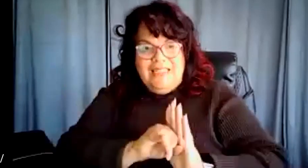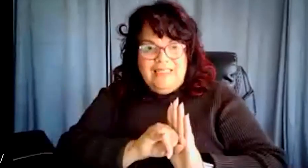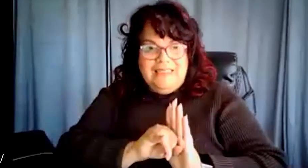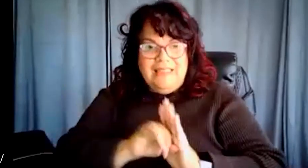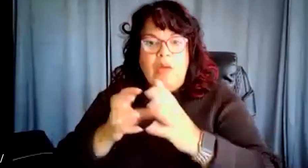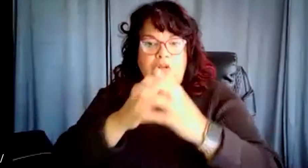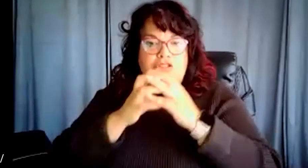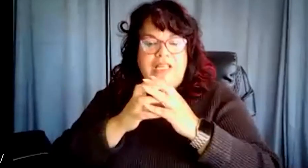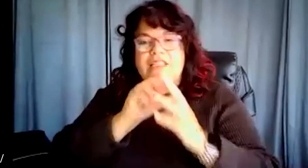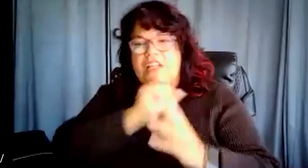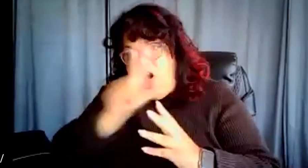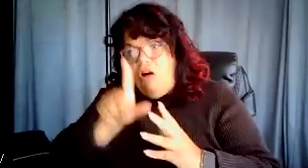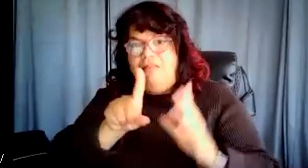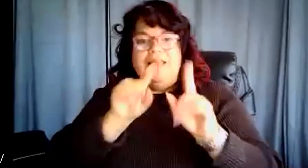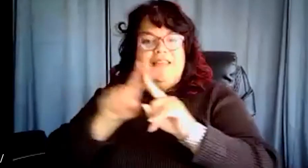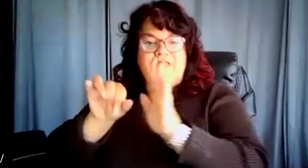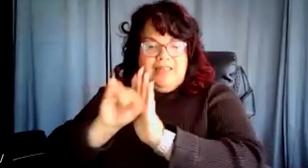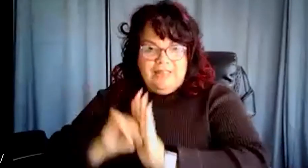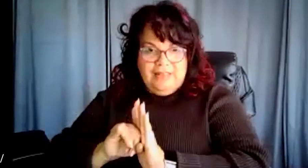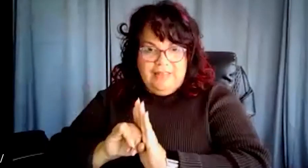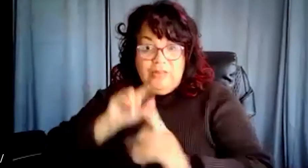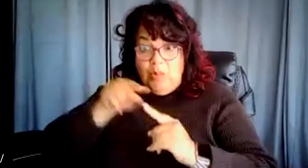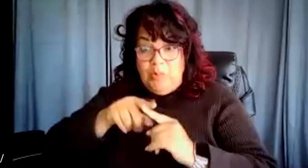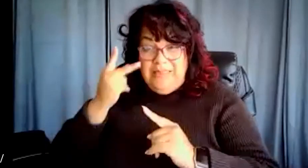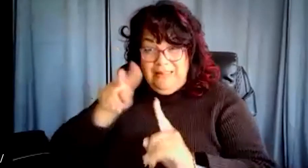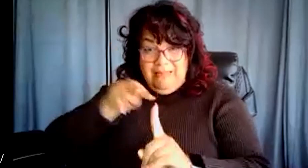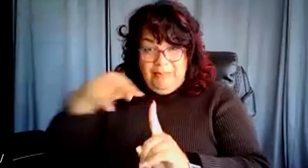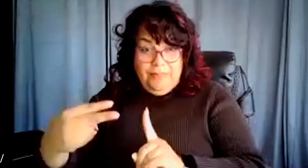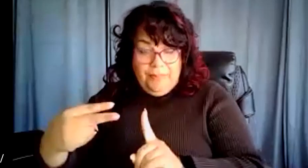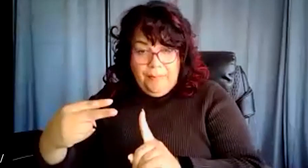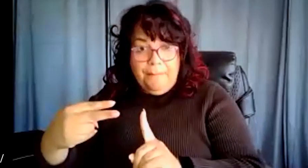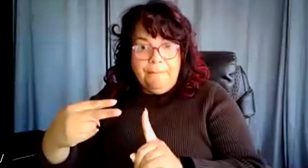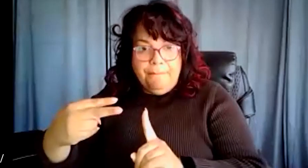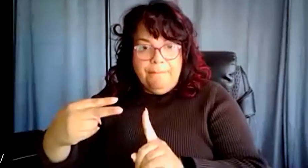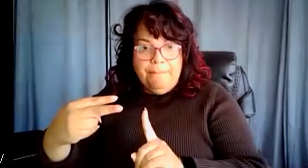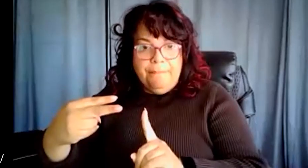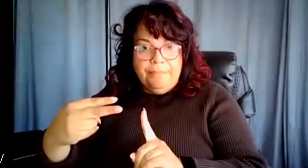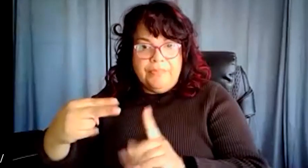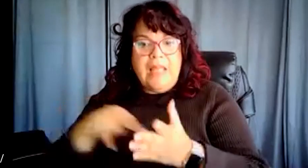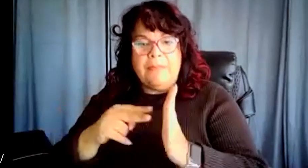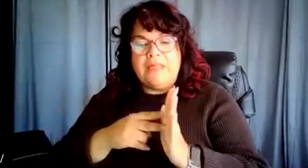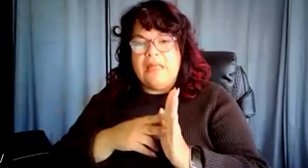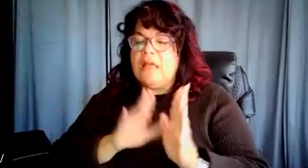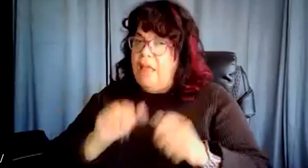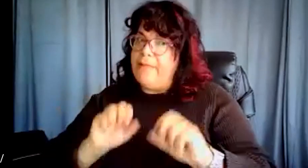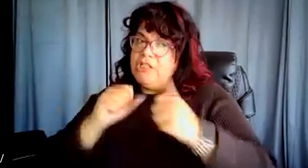And so, when we look at it in that way, I think it can initially be challenging to find